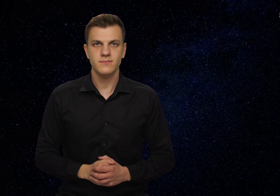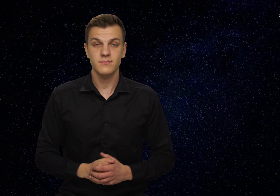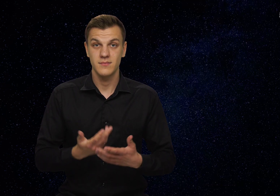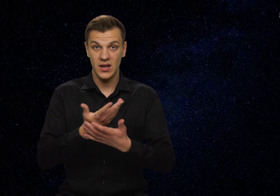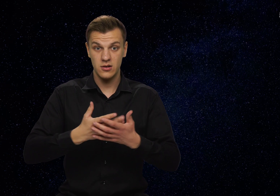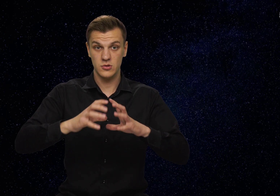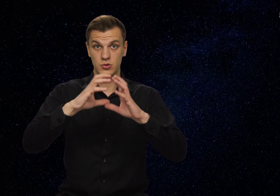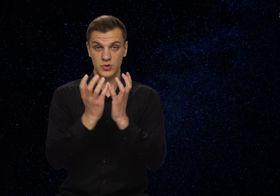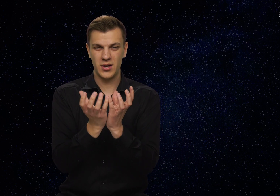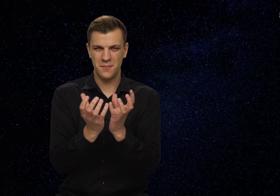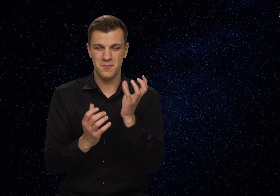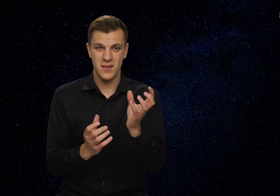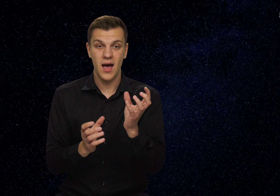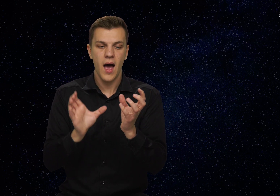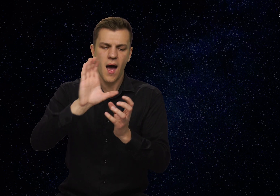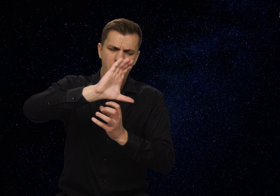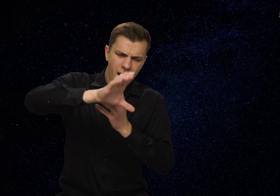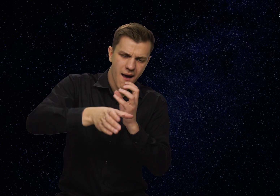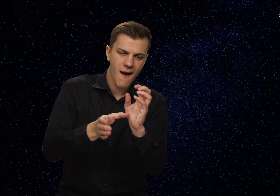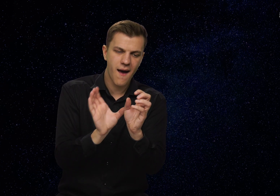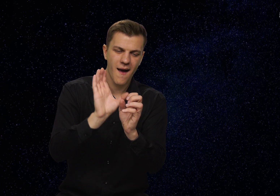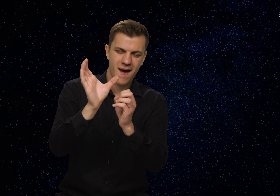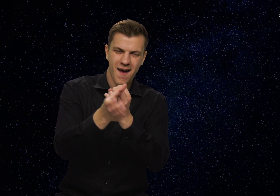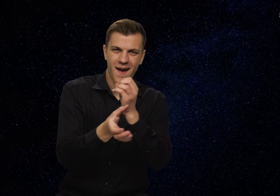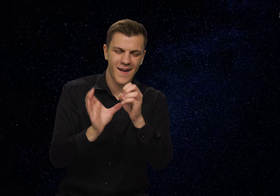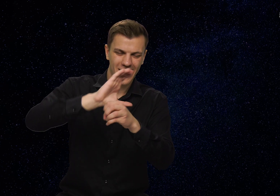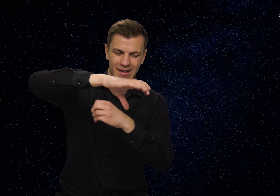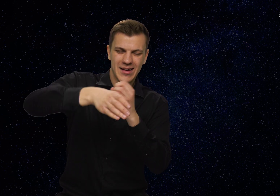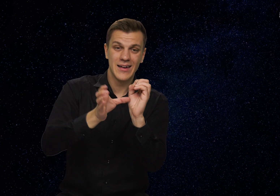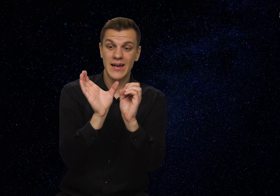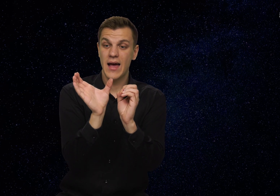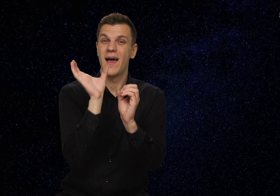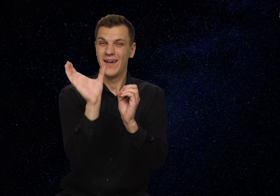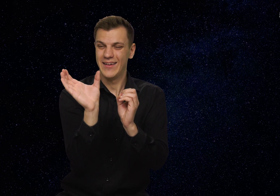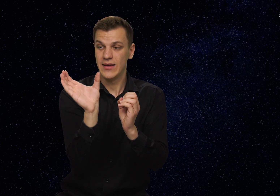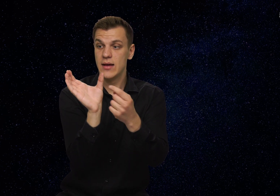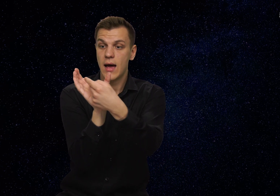The observable universe is therefore a sphere, a sphere,